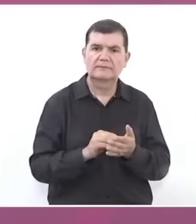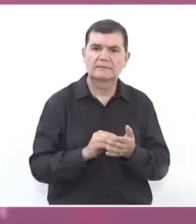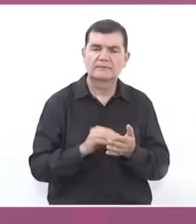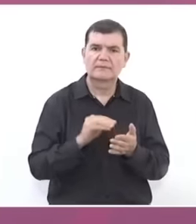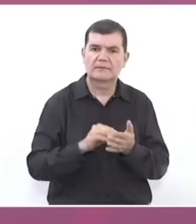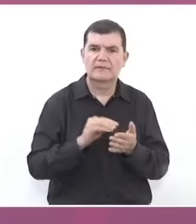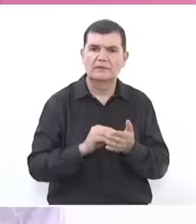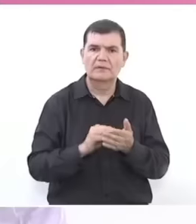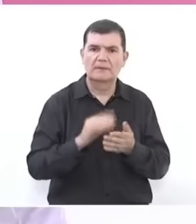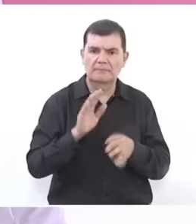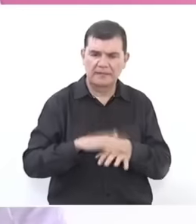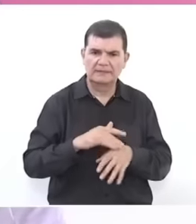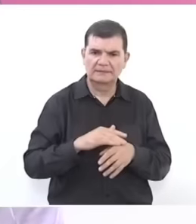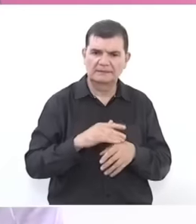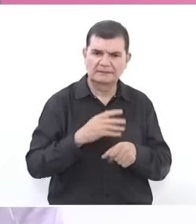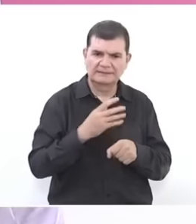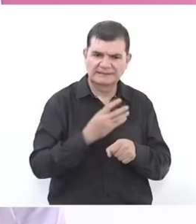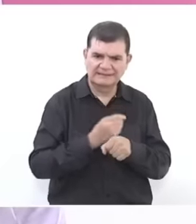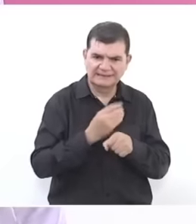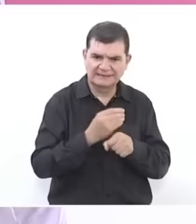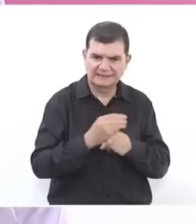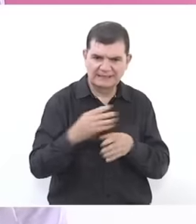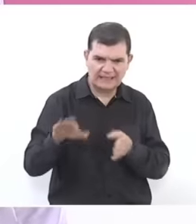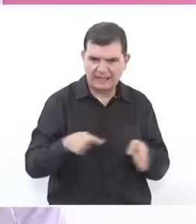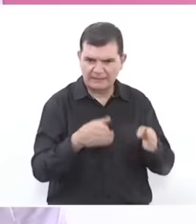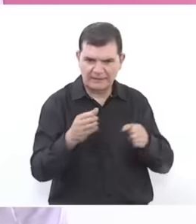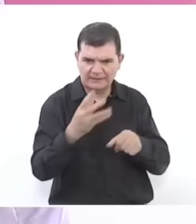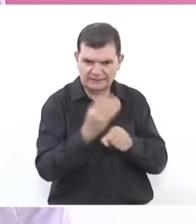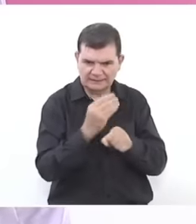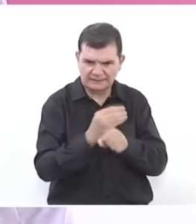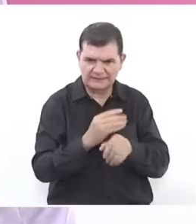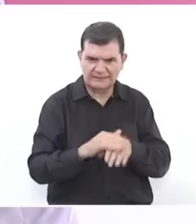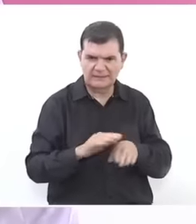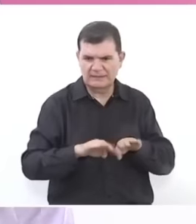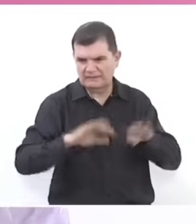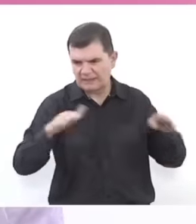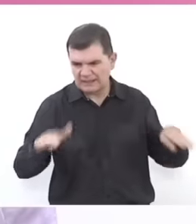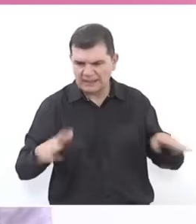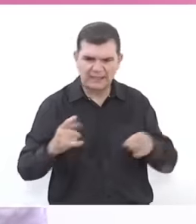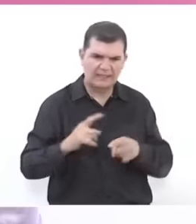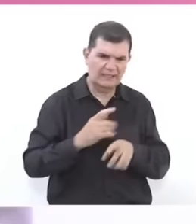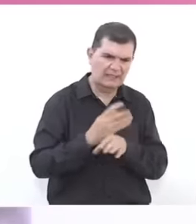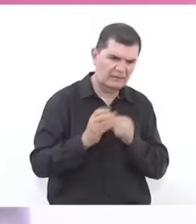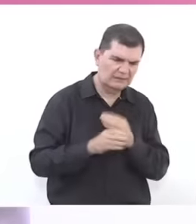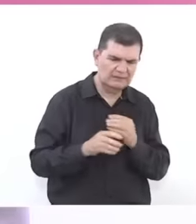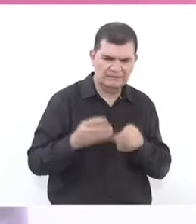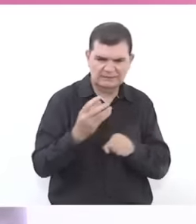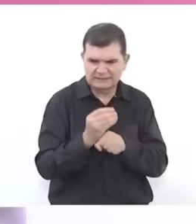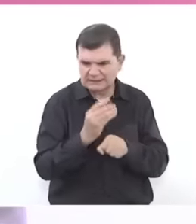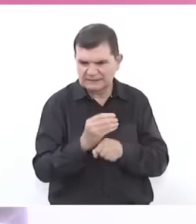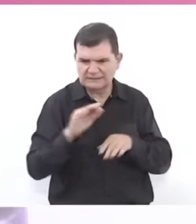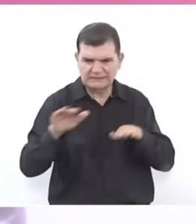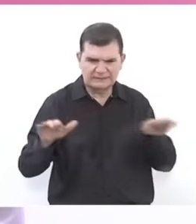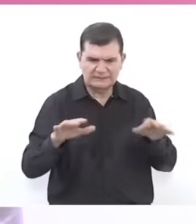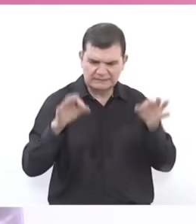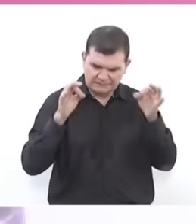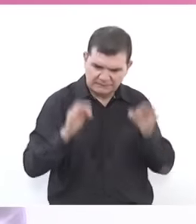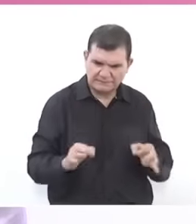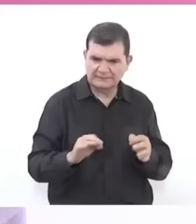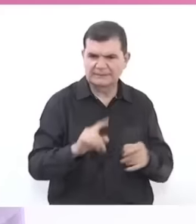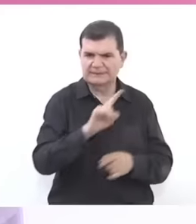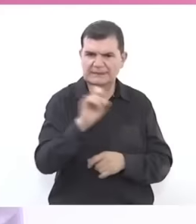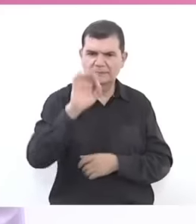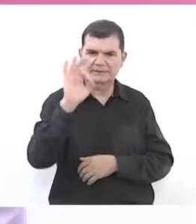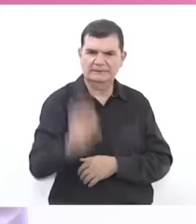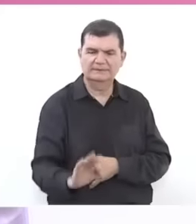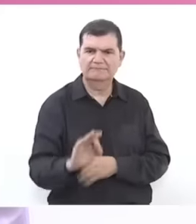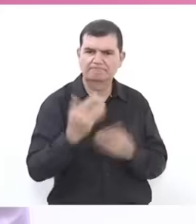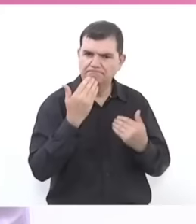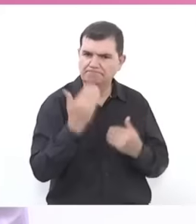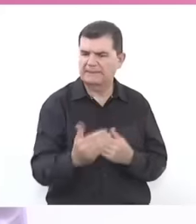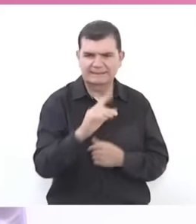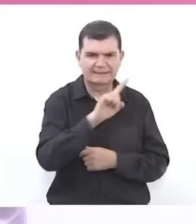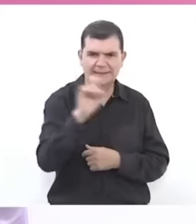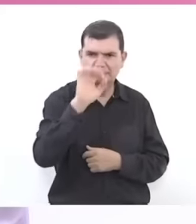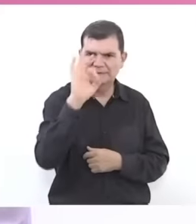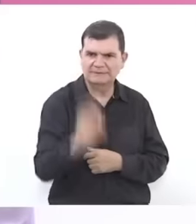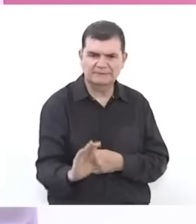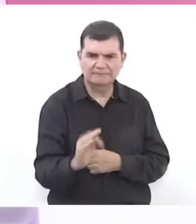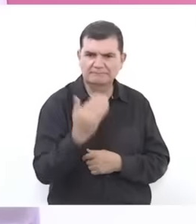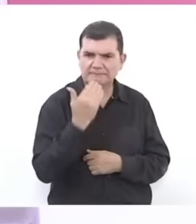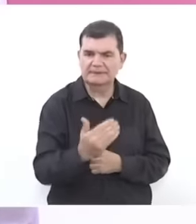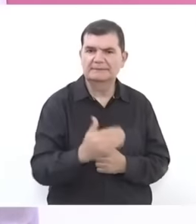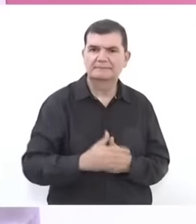the road the sidewalks another pass and make it 100% 100 it is well